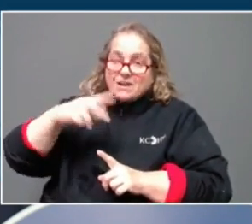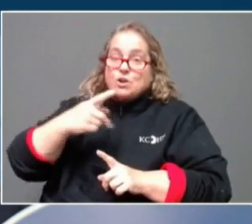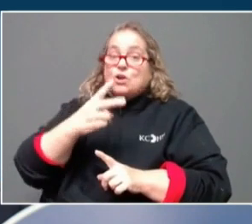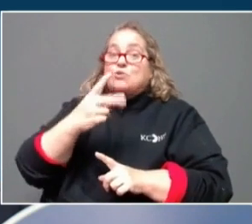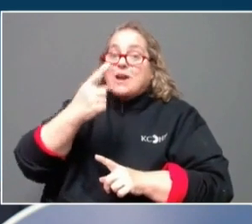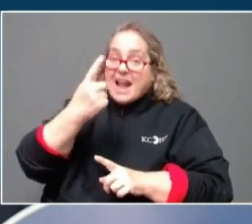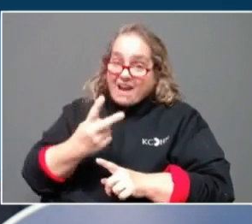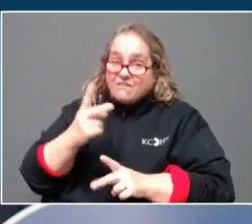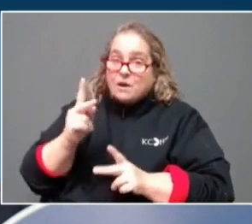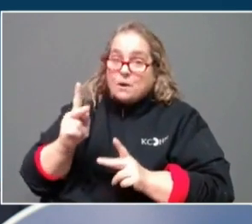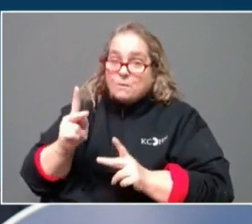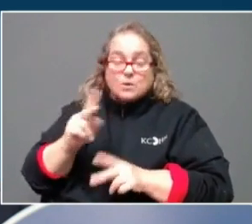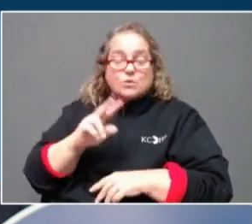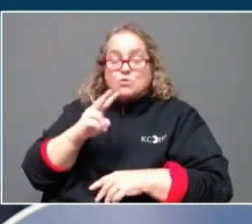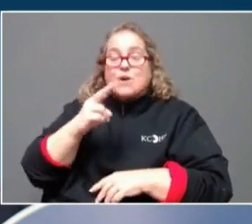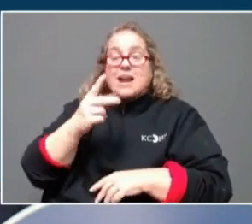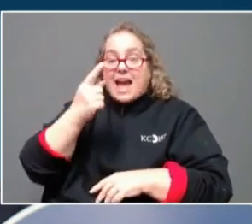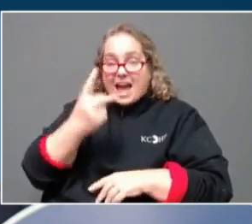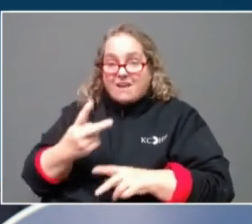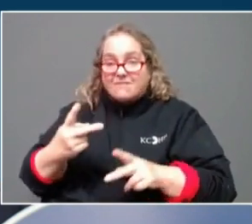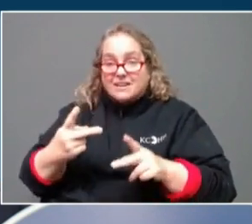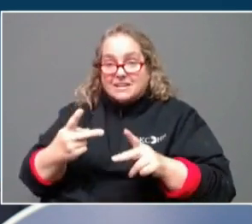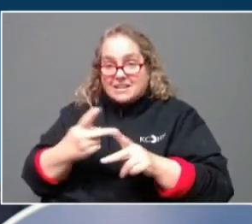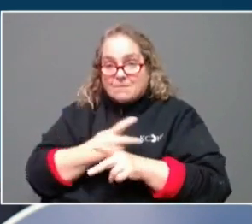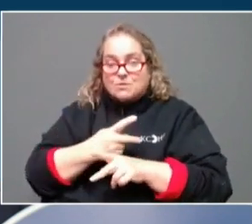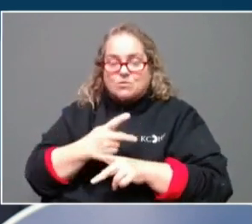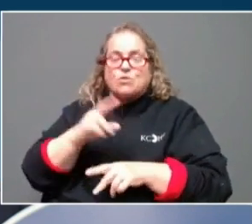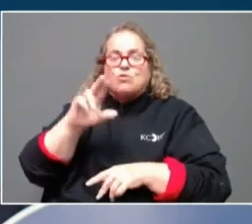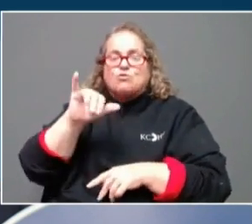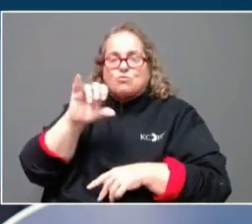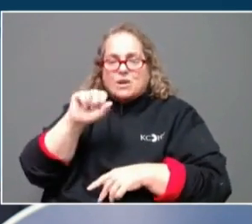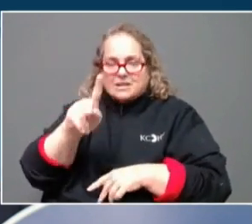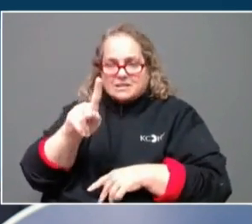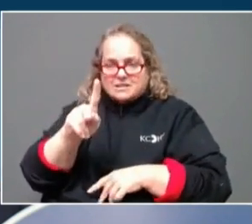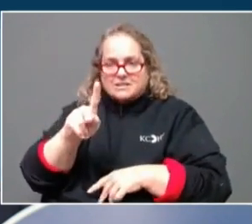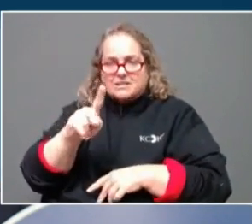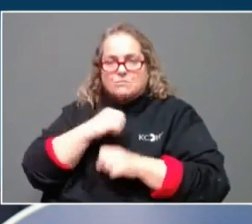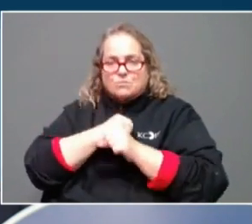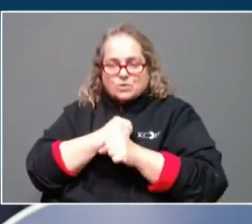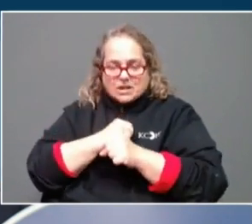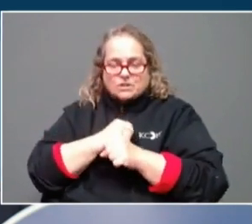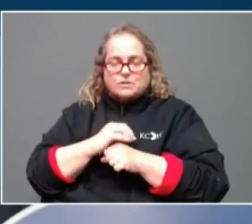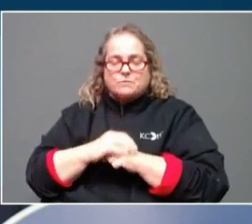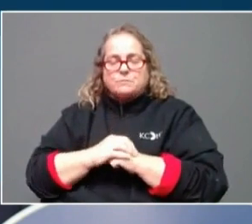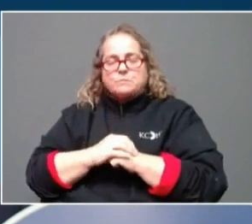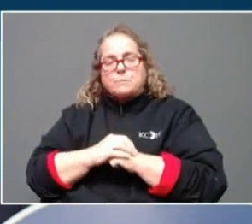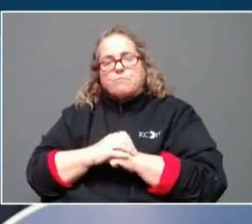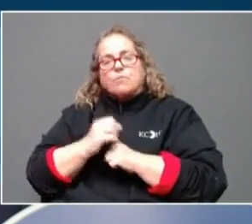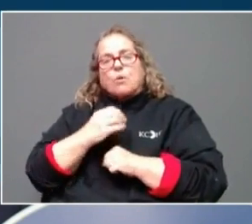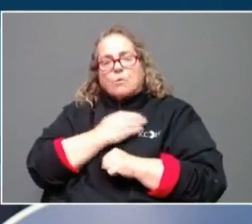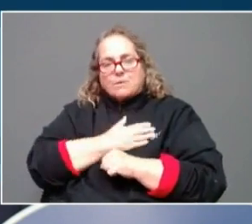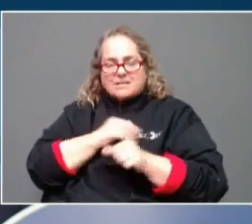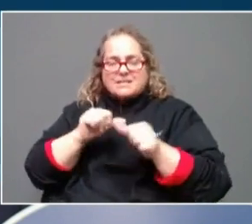2.5 times risk reduction. Let's just say it that way. So I get it more accurate. Um, so please continue to get vaccinated. Next slide scotty.